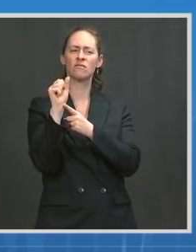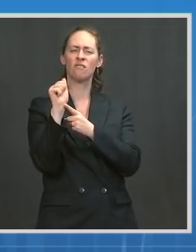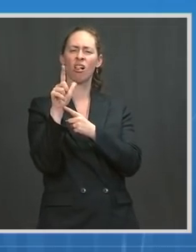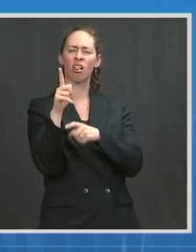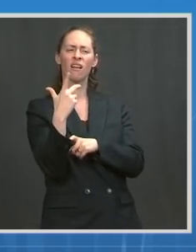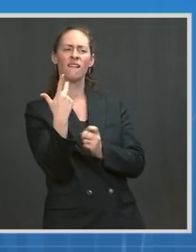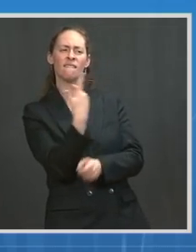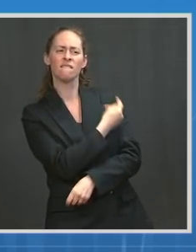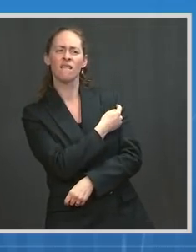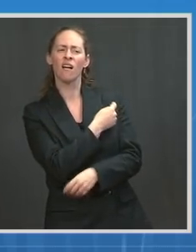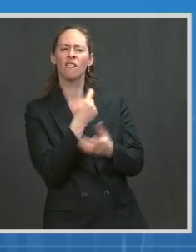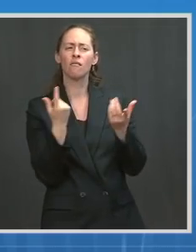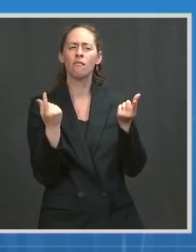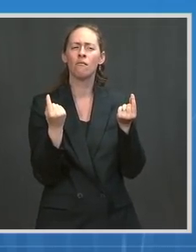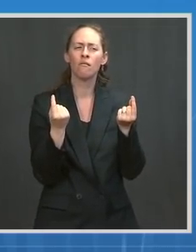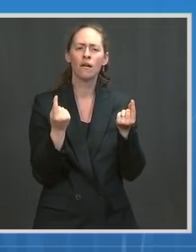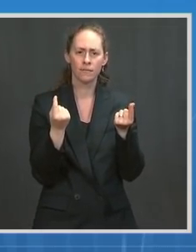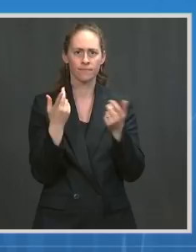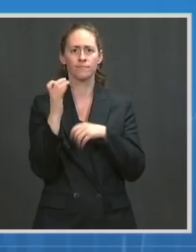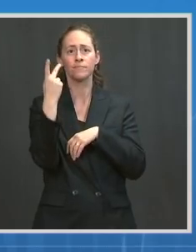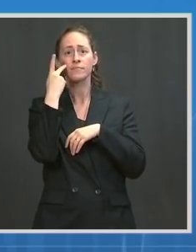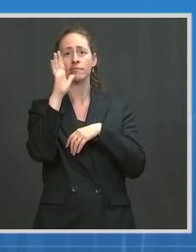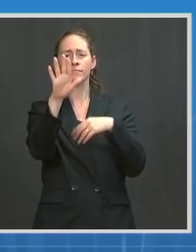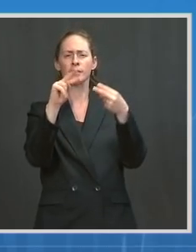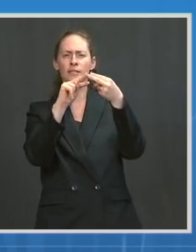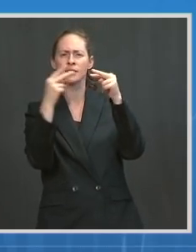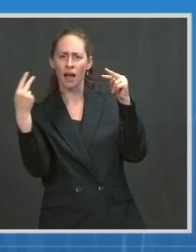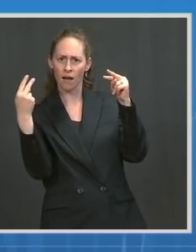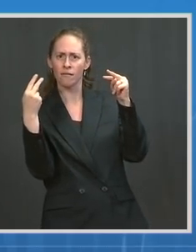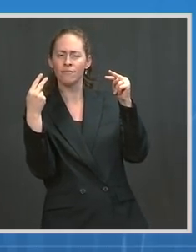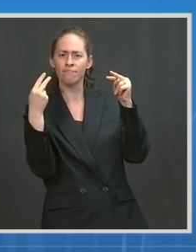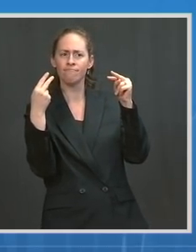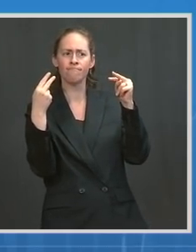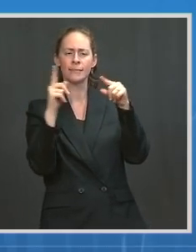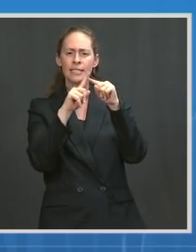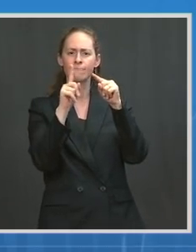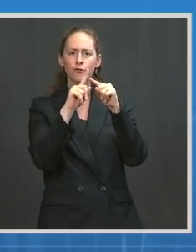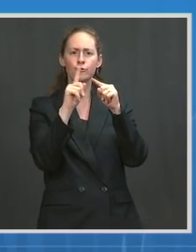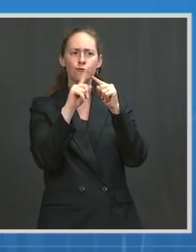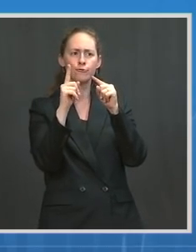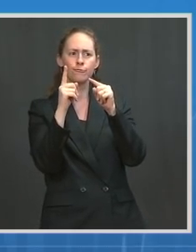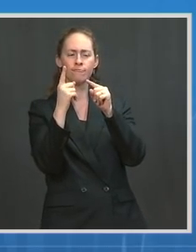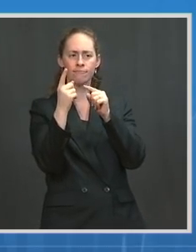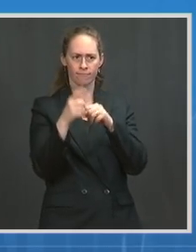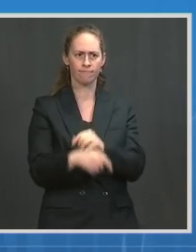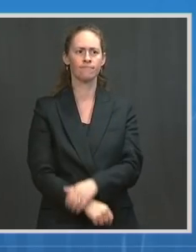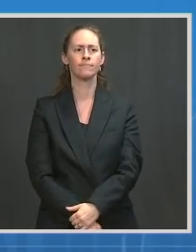The ones in red font are human coronaviruses, and the four that have yellow highlighting